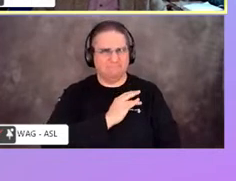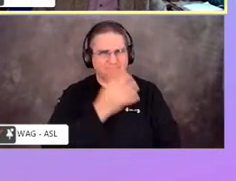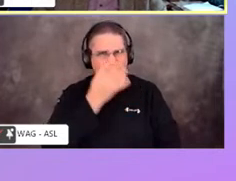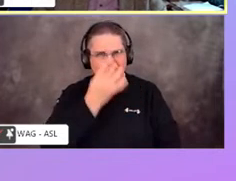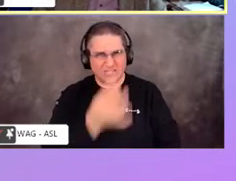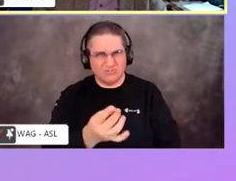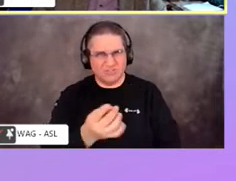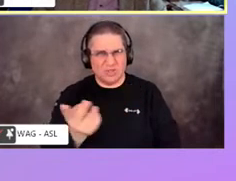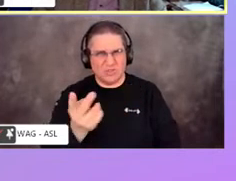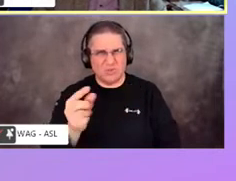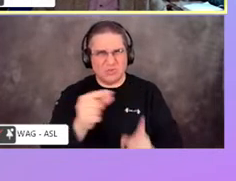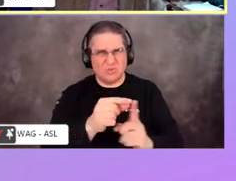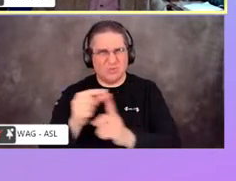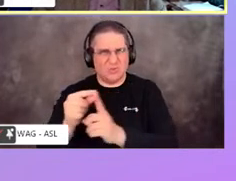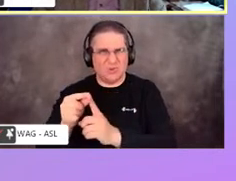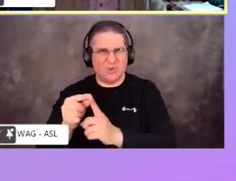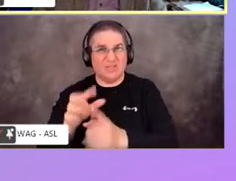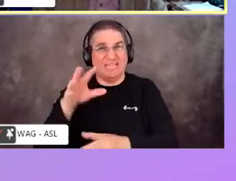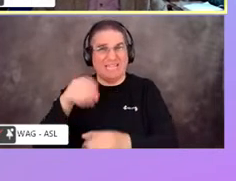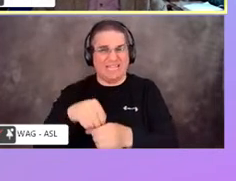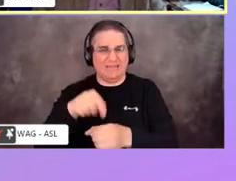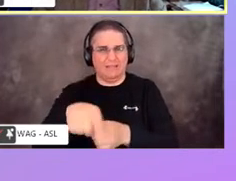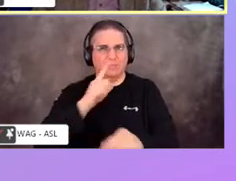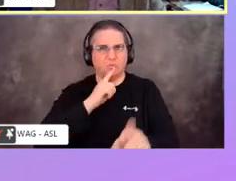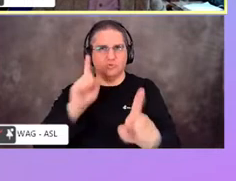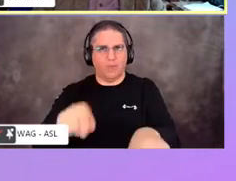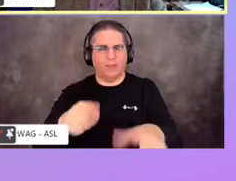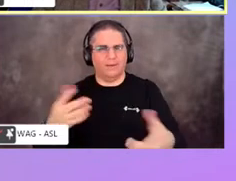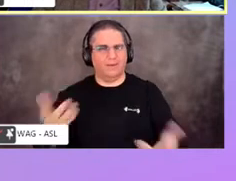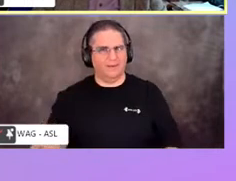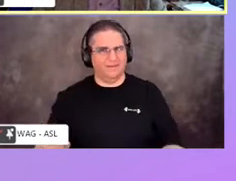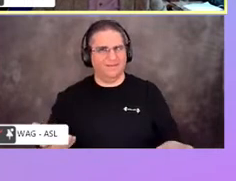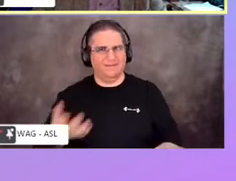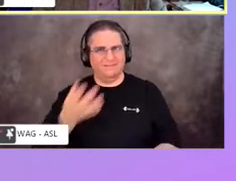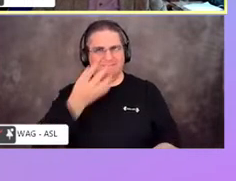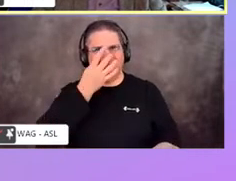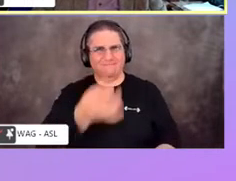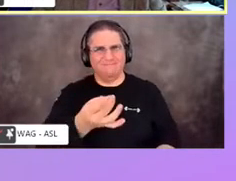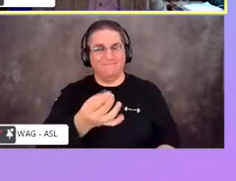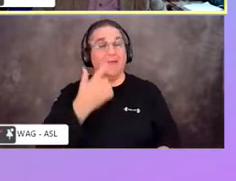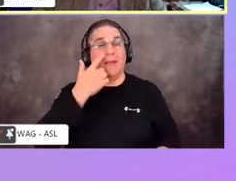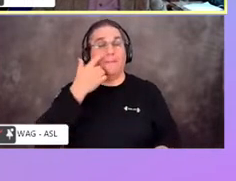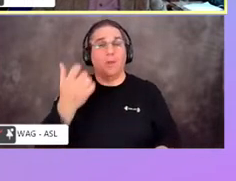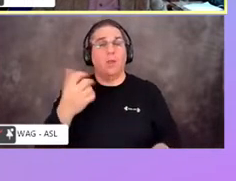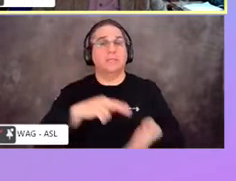Videos, includes embedded content, and it also includes what the directive calls Internet and extranet. And